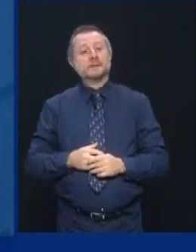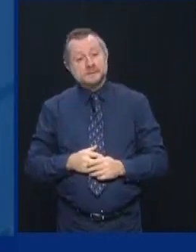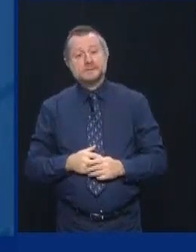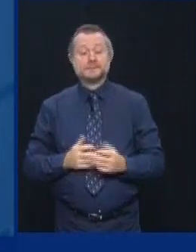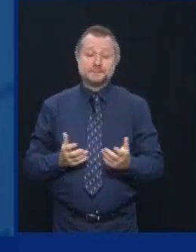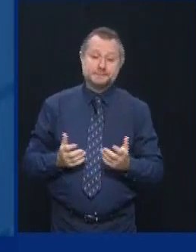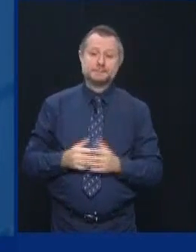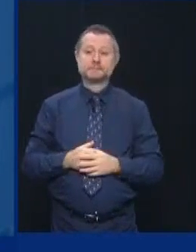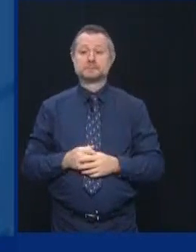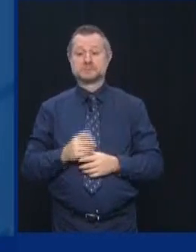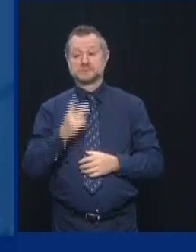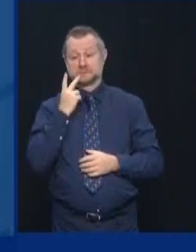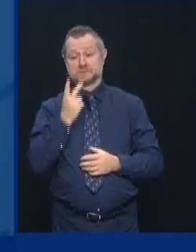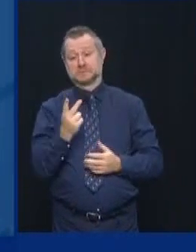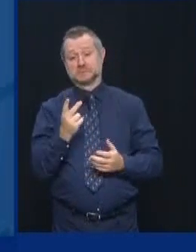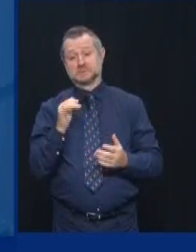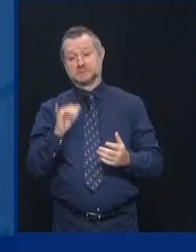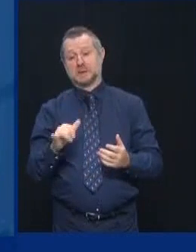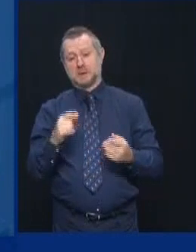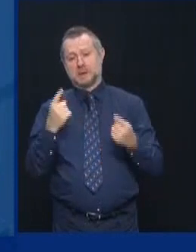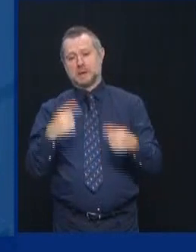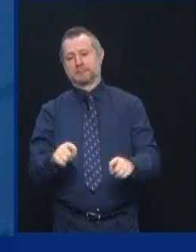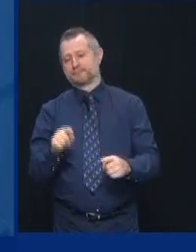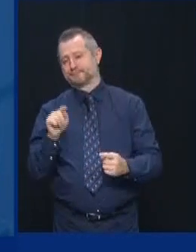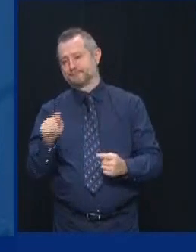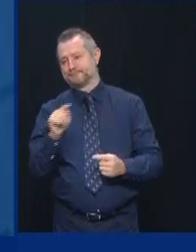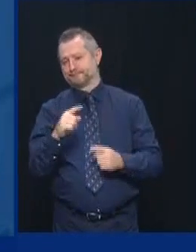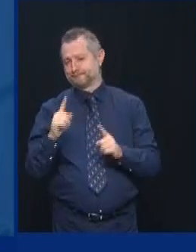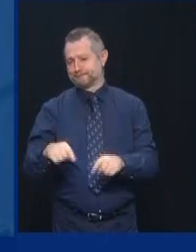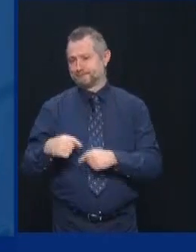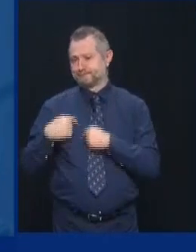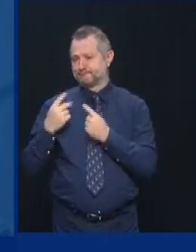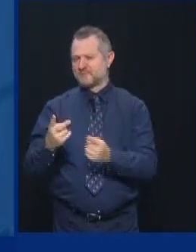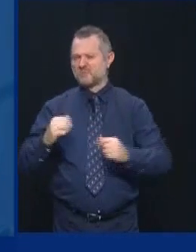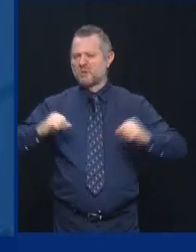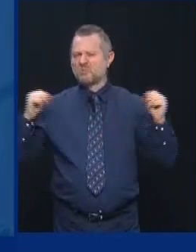WE KNOW MASS GATHERINGS ARE THE SUPER SPREADER EVENTS.